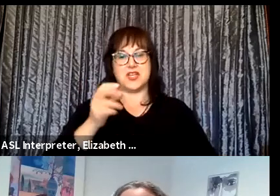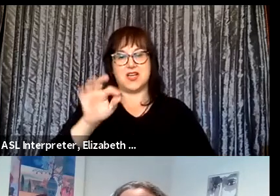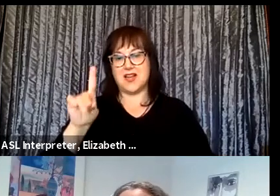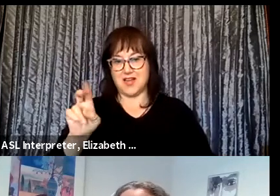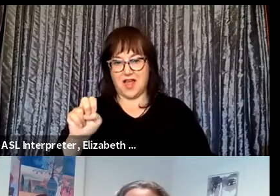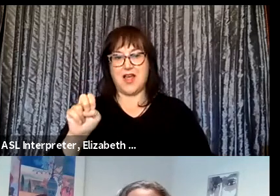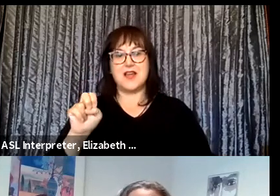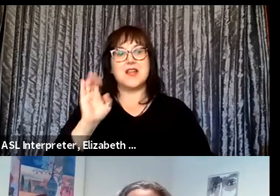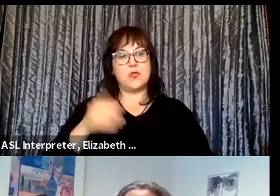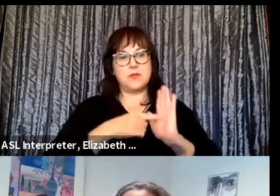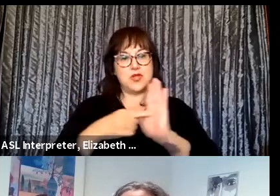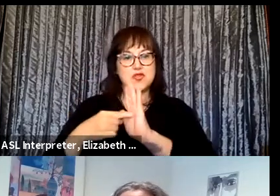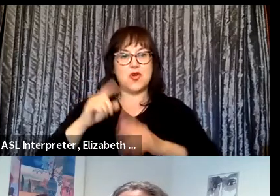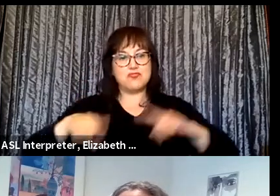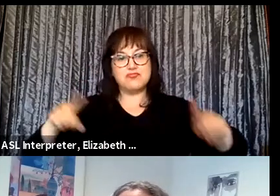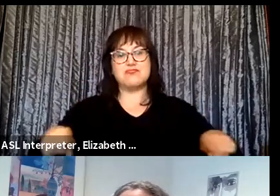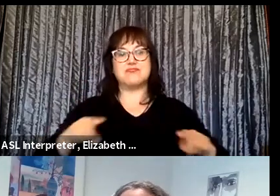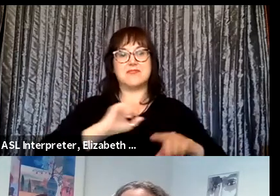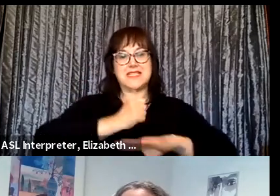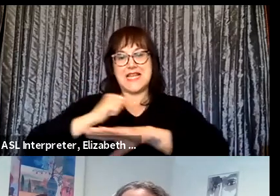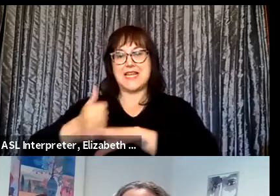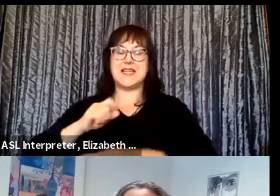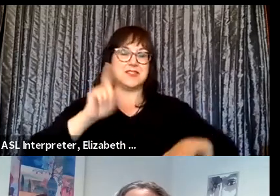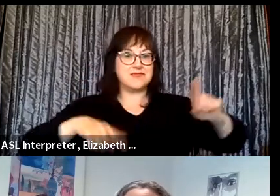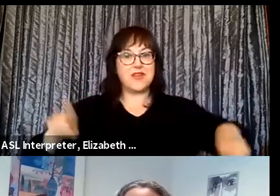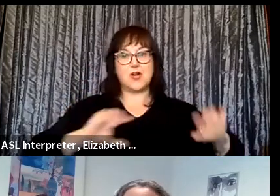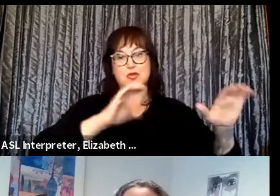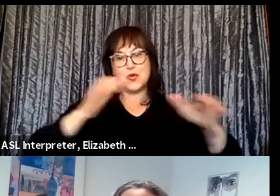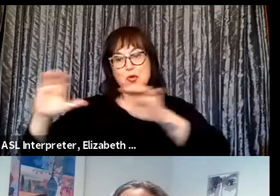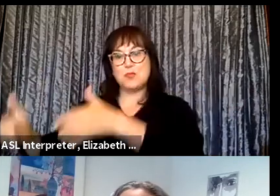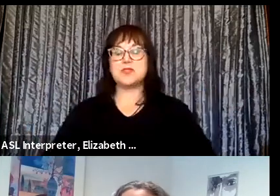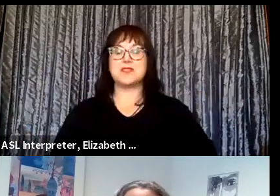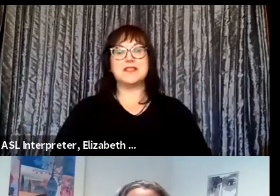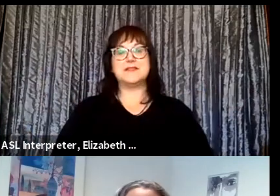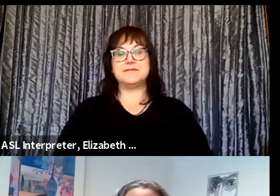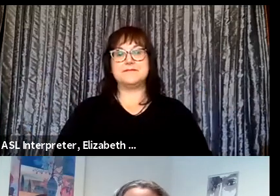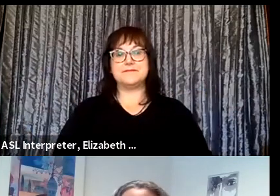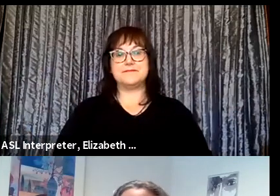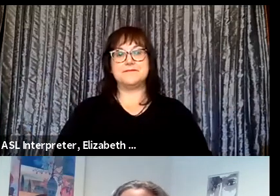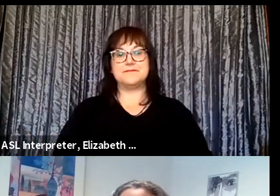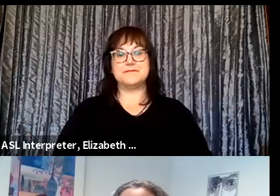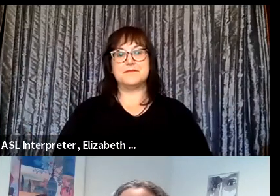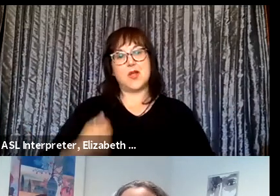in various settings to various groups. Obviously since we're Jewish Family and Children's Services,